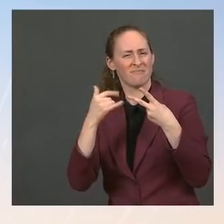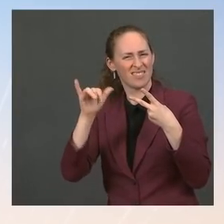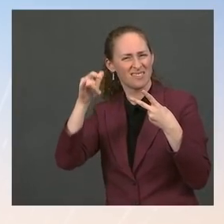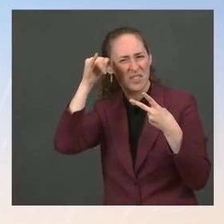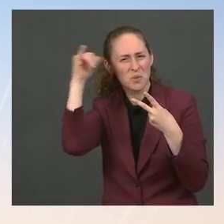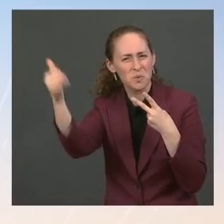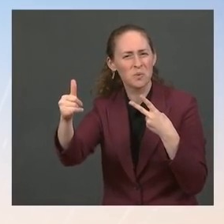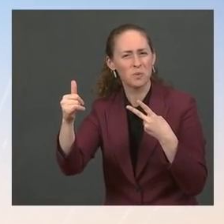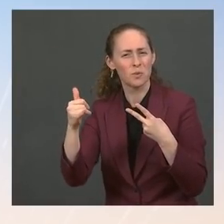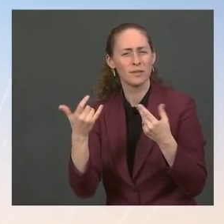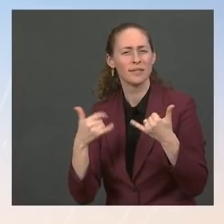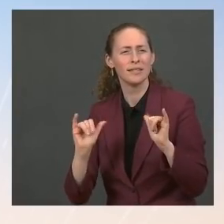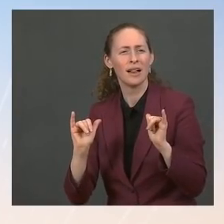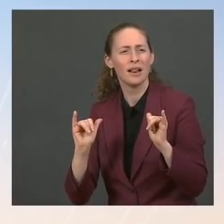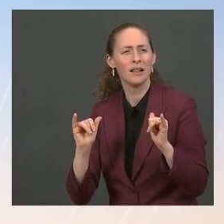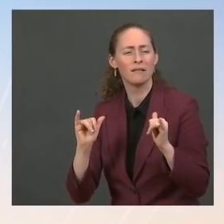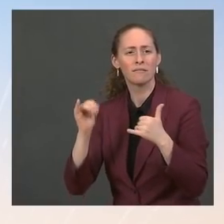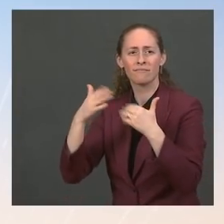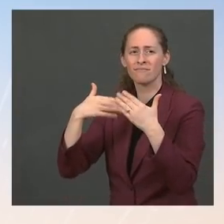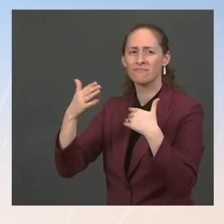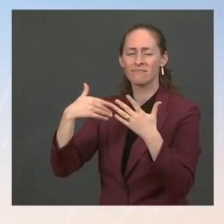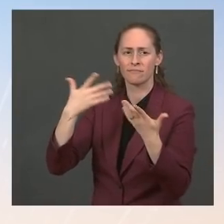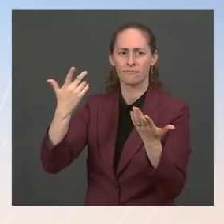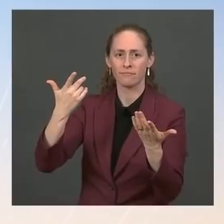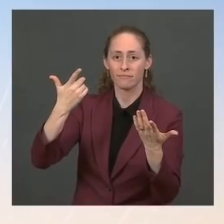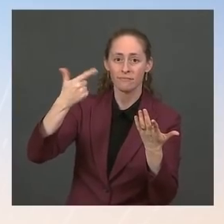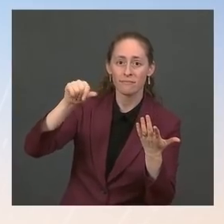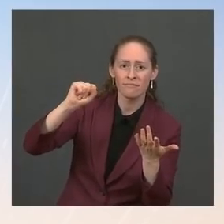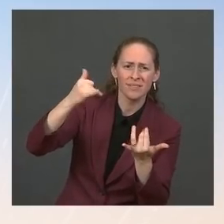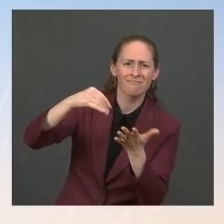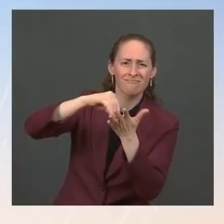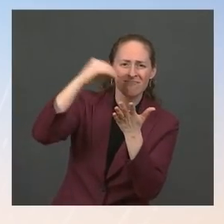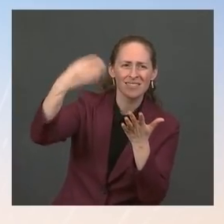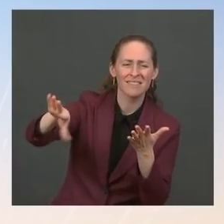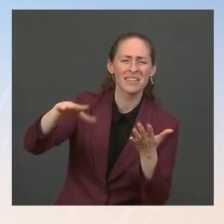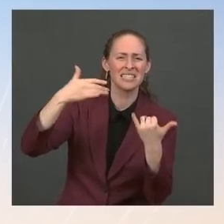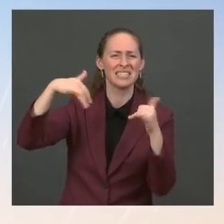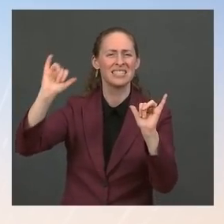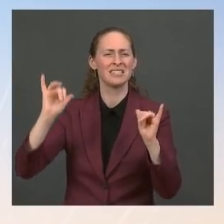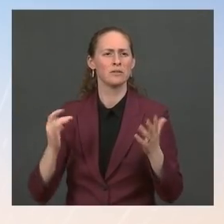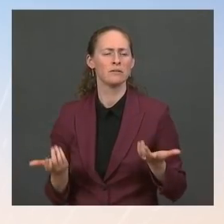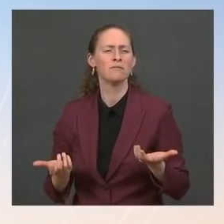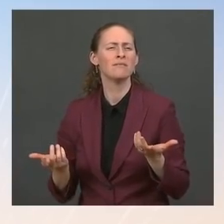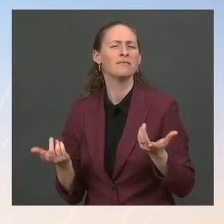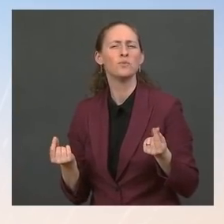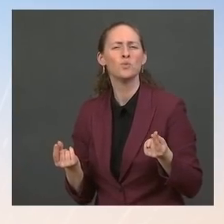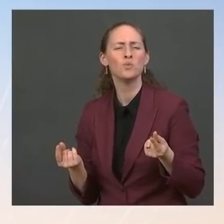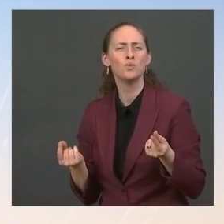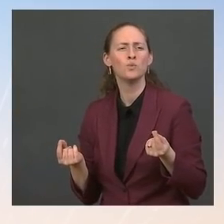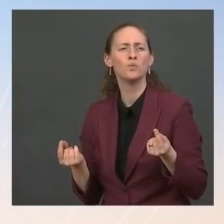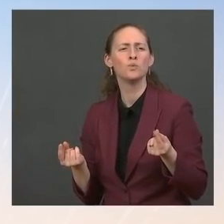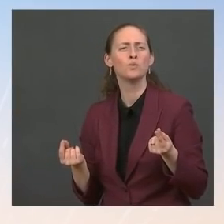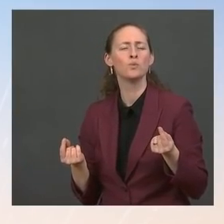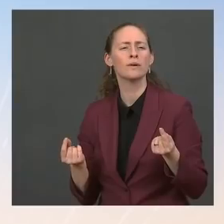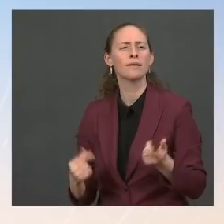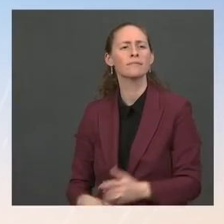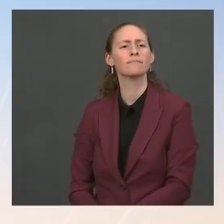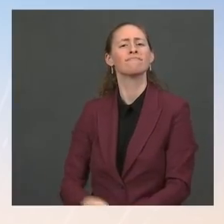You guys have talked about the actions you're going to take or are looking at, but these are long-term solutions, mostly, that you're talking about.